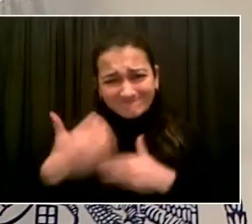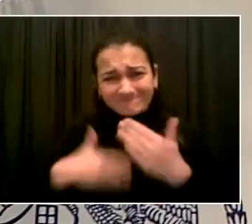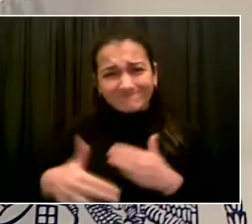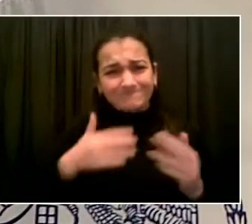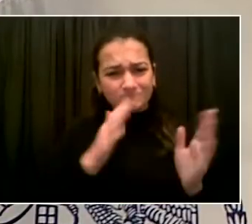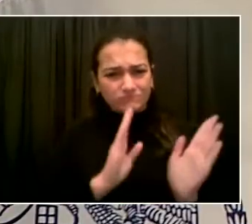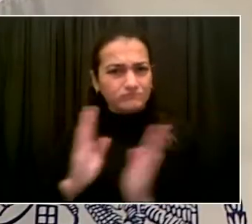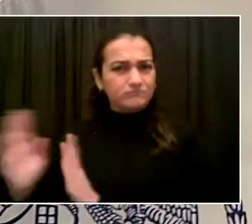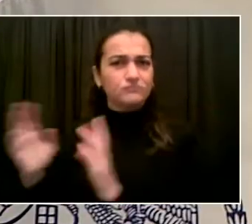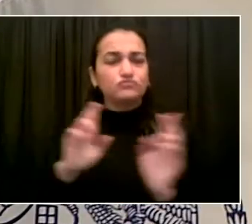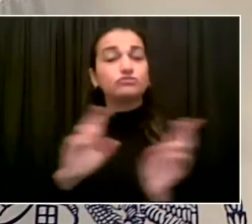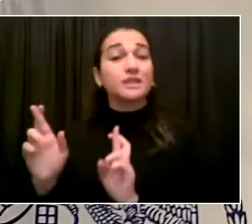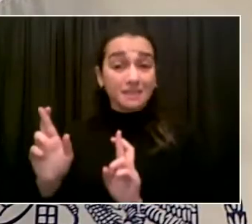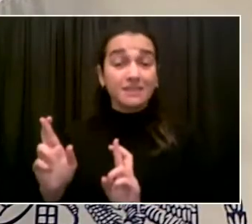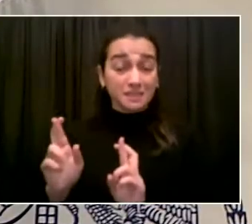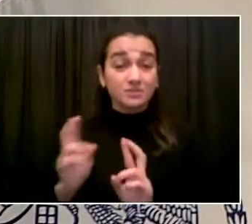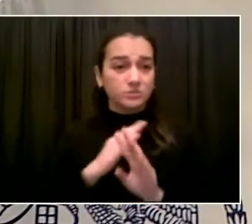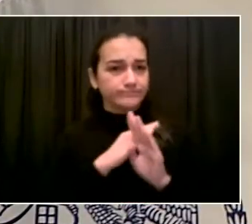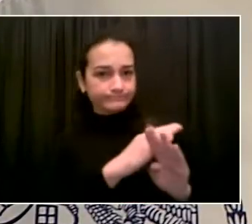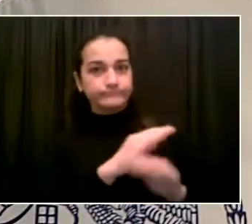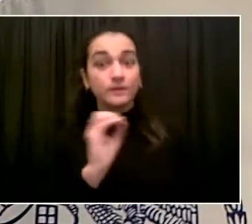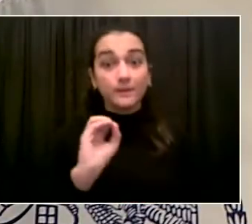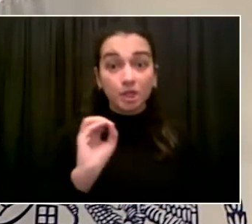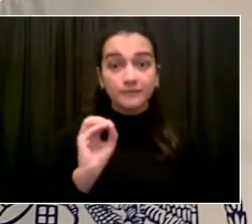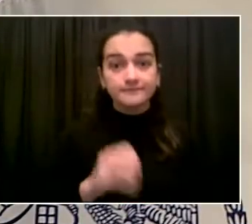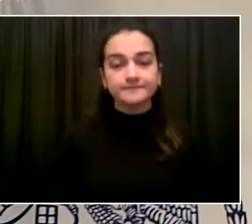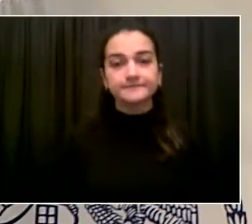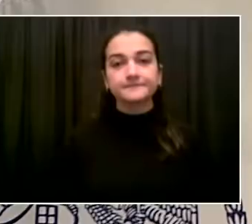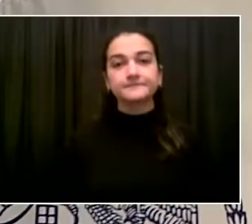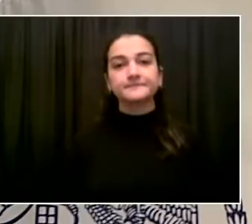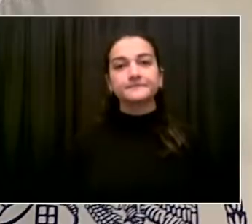BECAUSE WE NEEDED T DOO SOMETHING BOLD QUICKLY AND GET AHEAD OF ALL OF THIS.